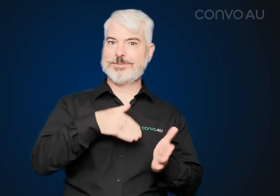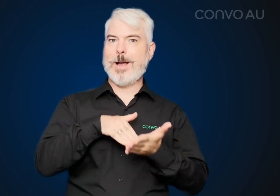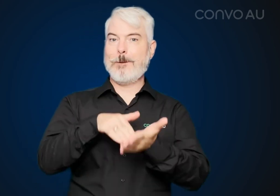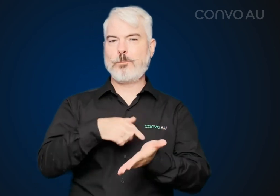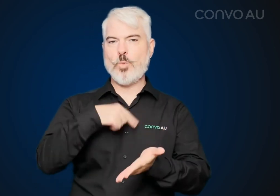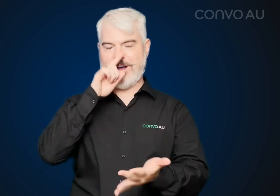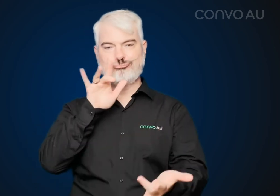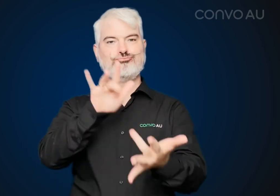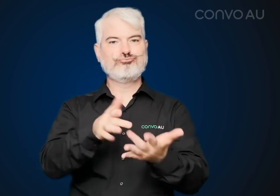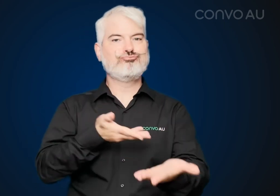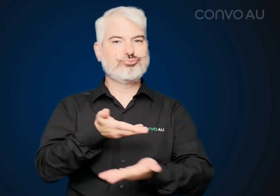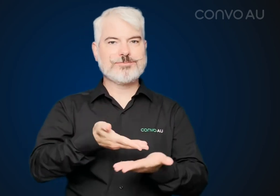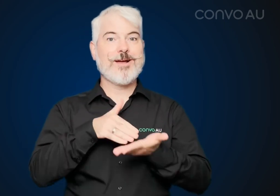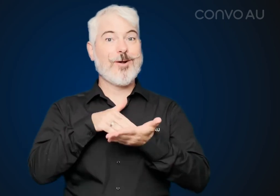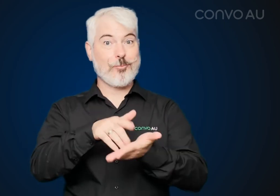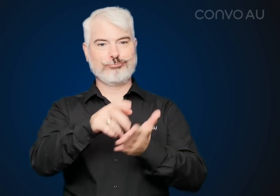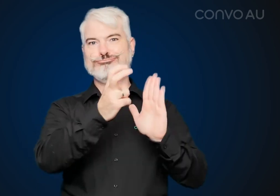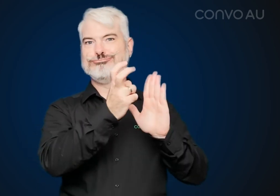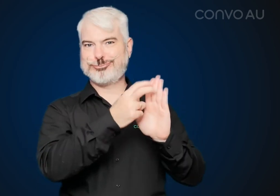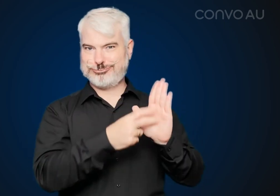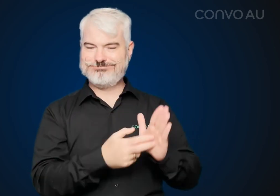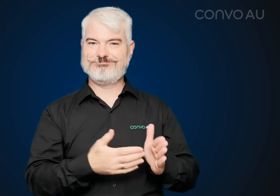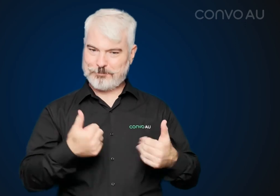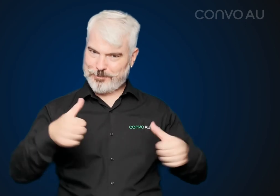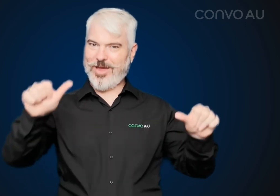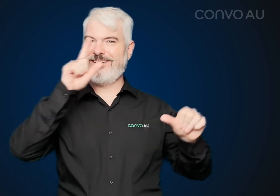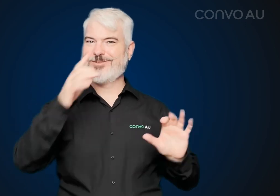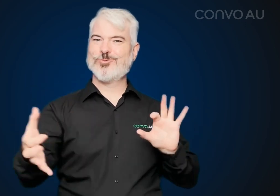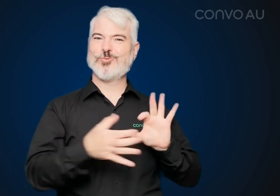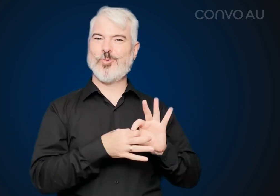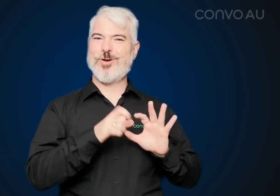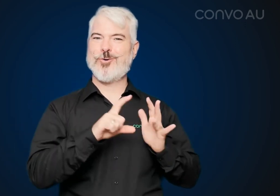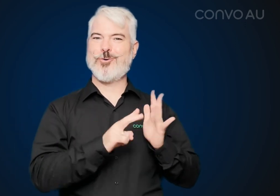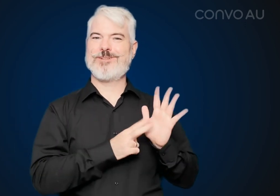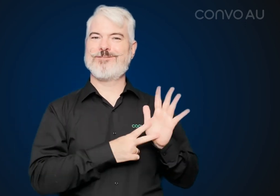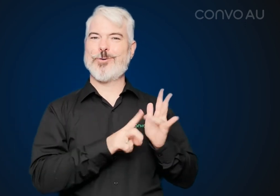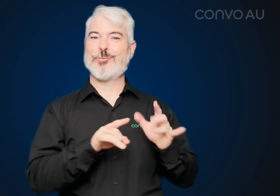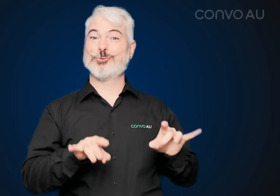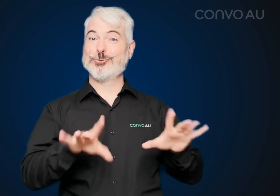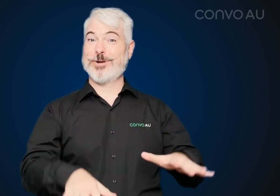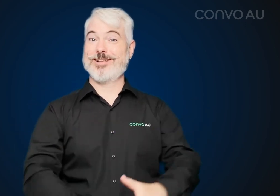and we will help you in Auslan with any question you may have about signing up.